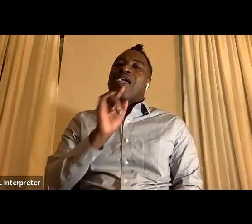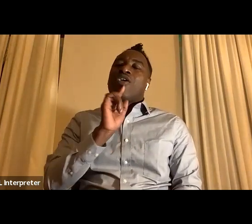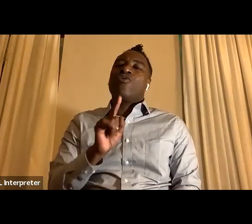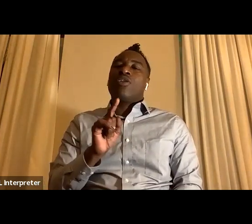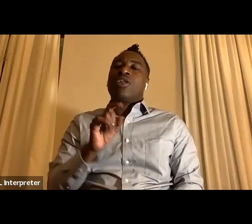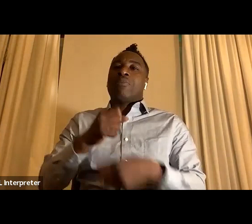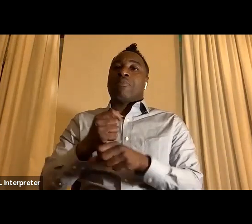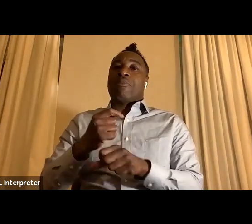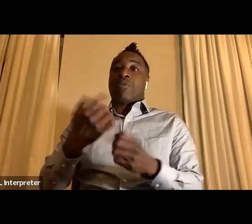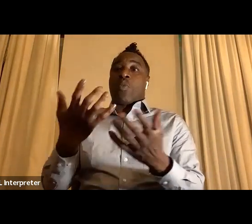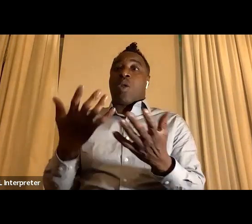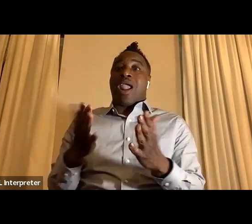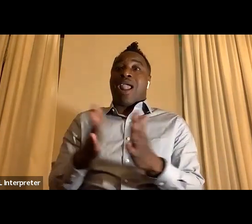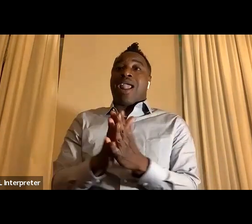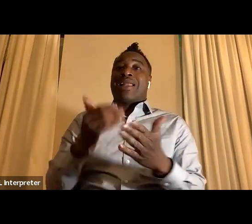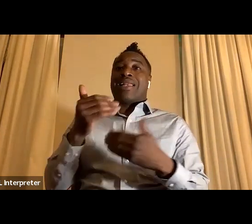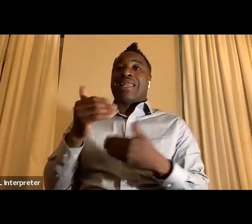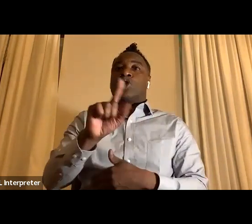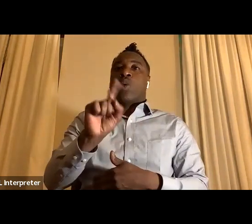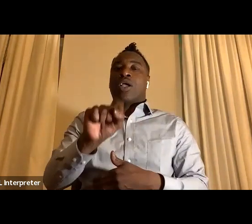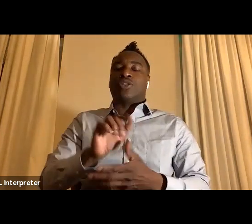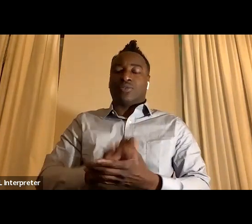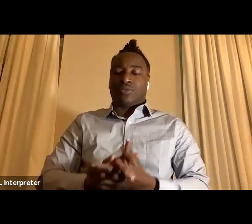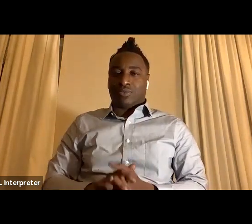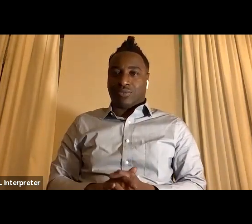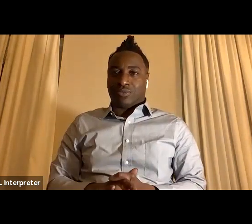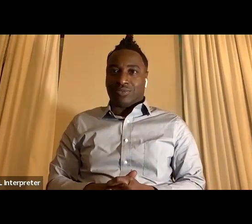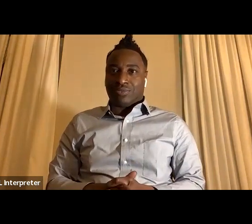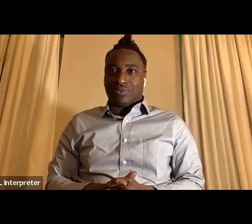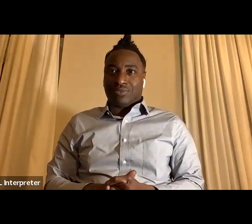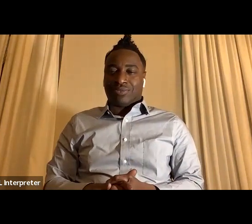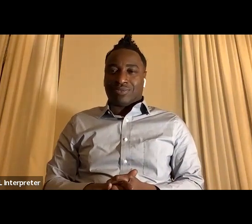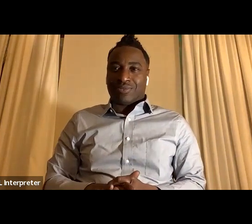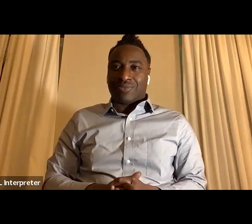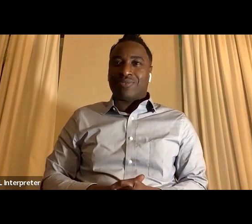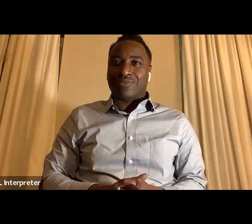So what importance you see a renewal or kind of that idea